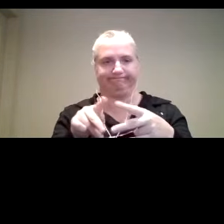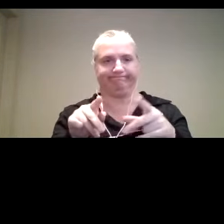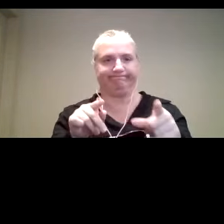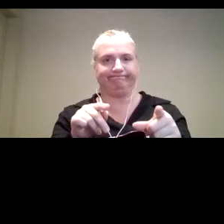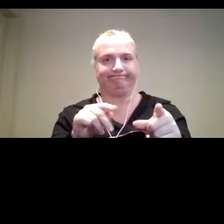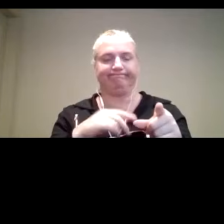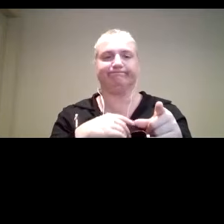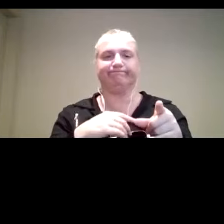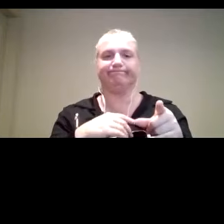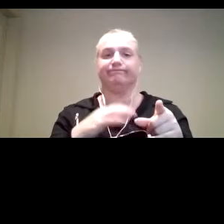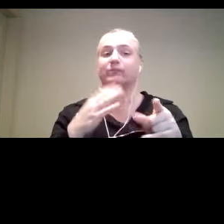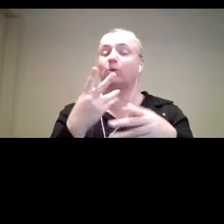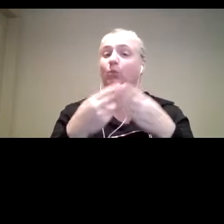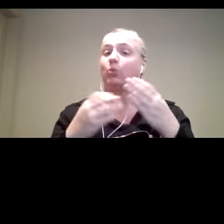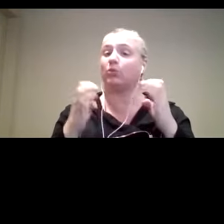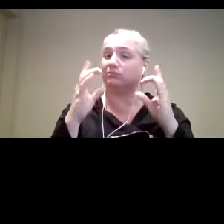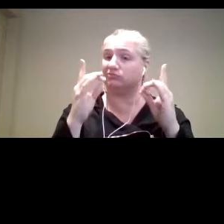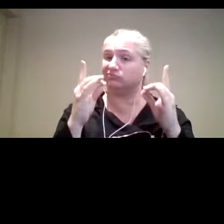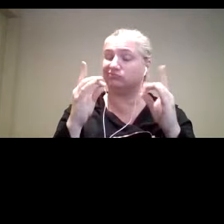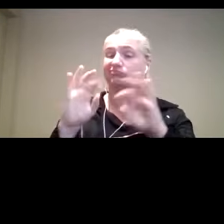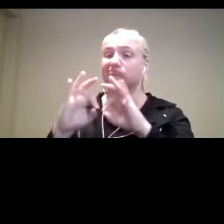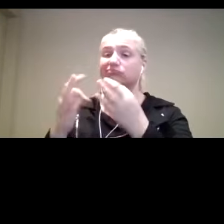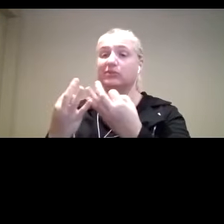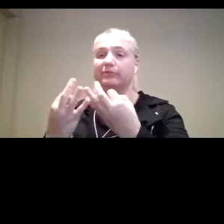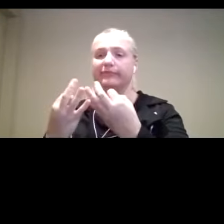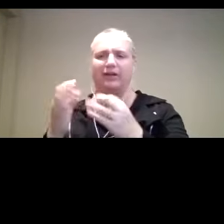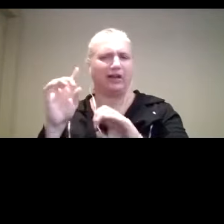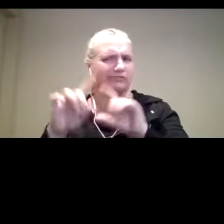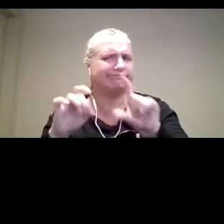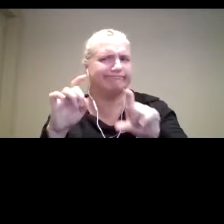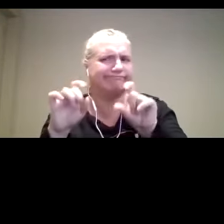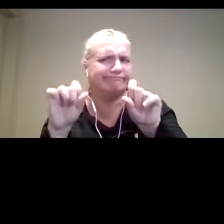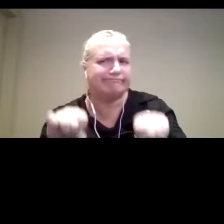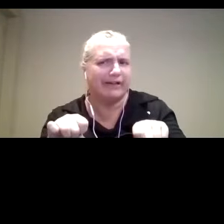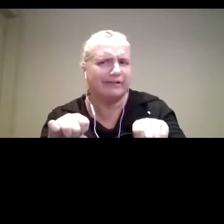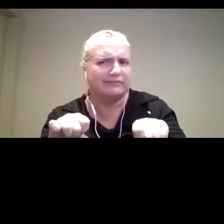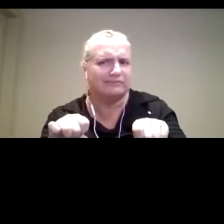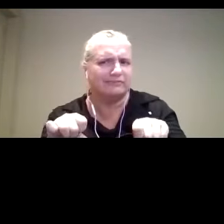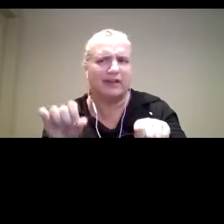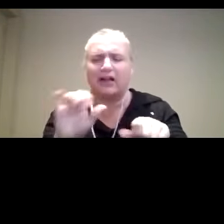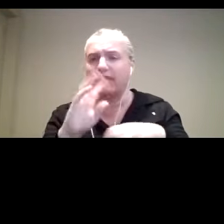that both educators and families can be asking as they navigate this world of mental